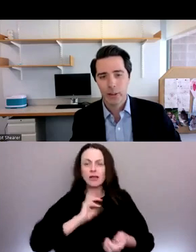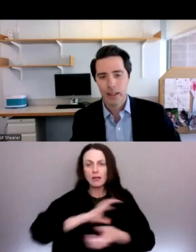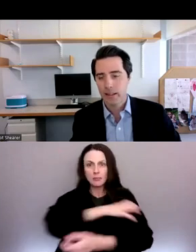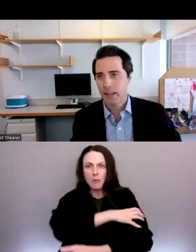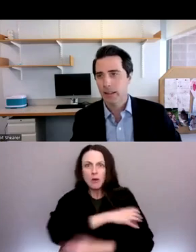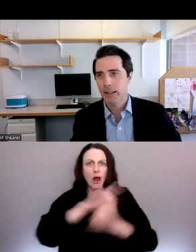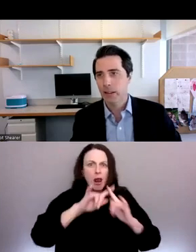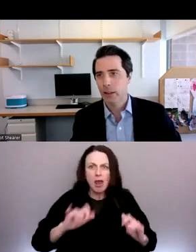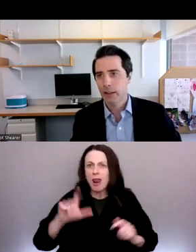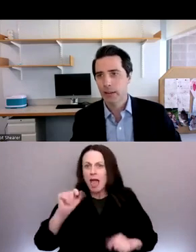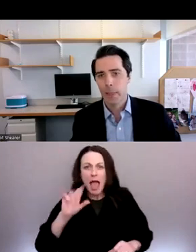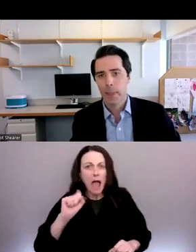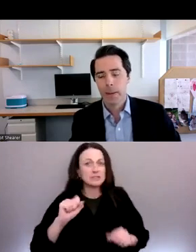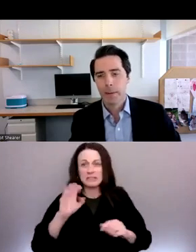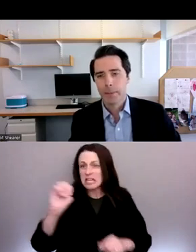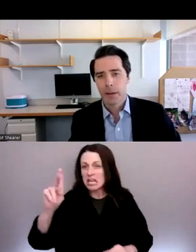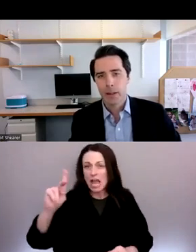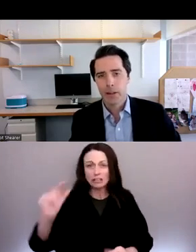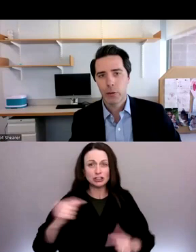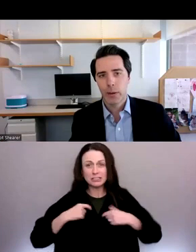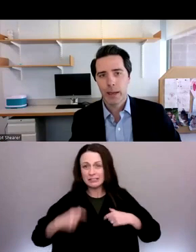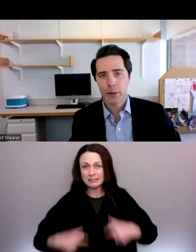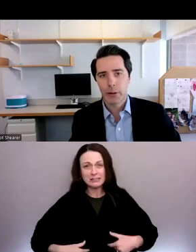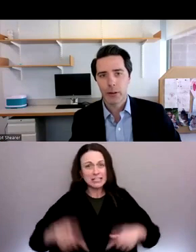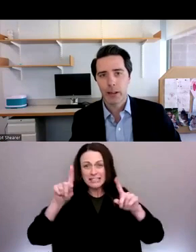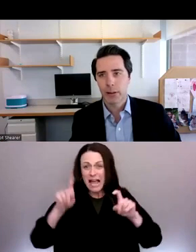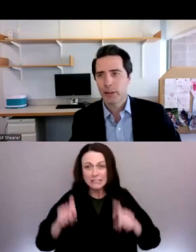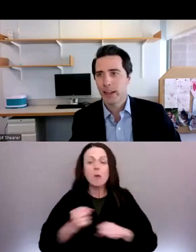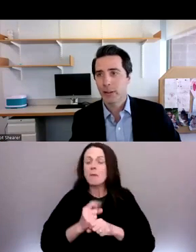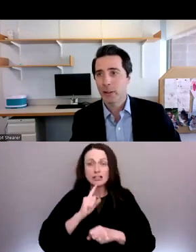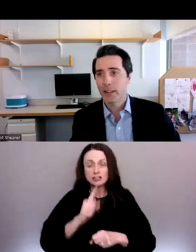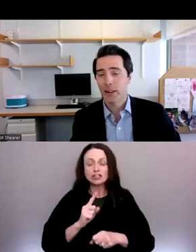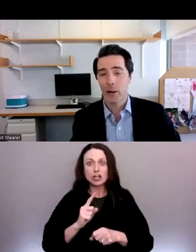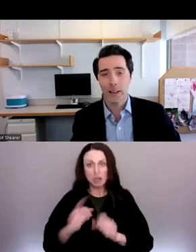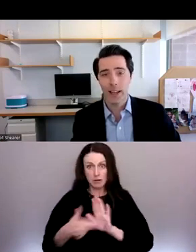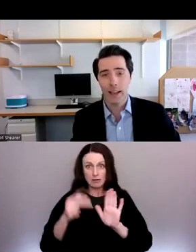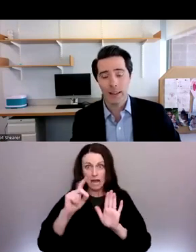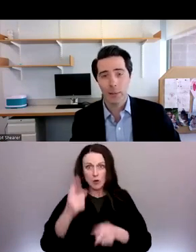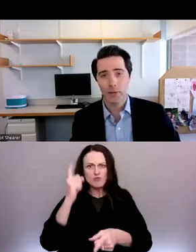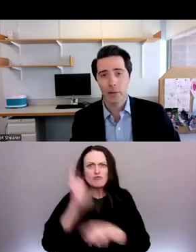then doing tests like an EKG because you want to make sure that